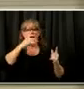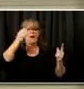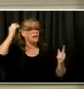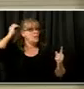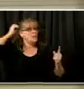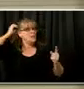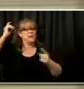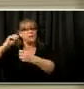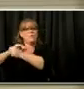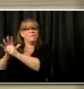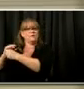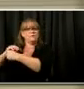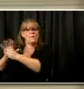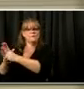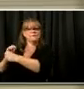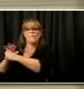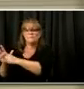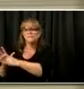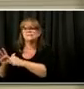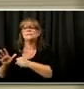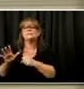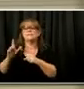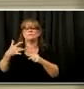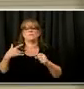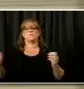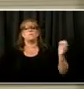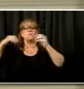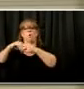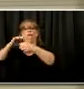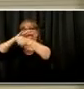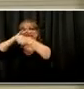concentration and energy all of which can make learning seem overwhelming at times